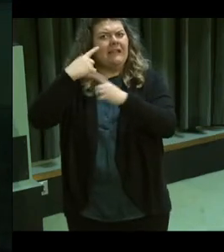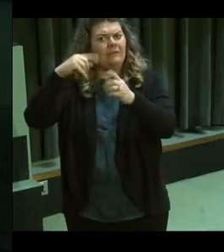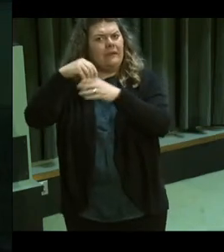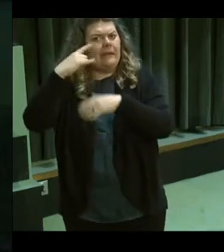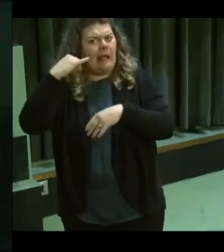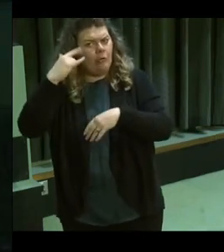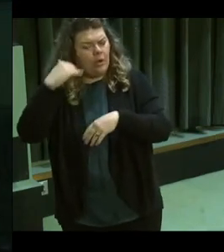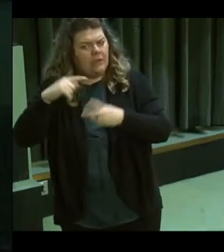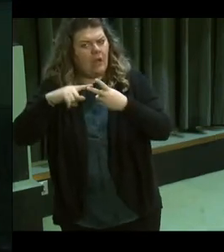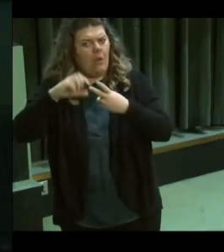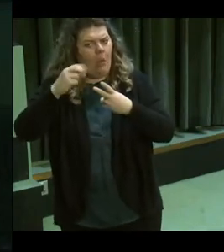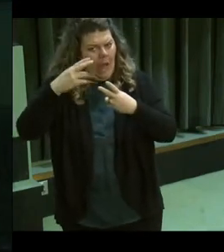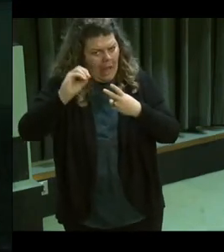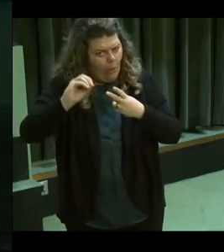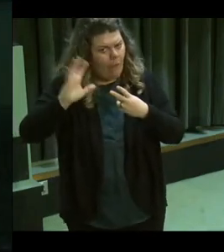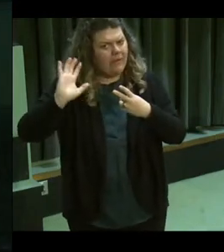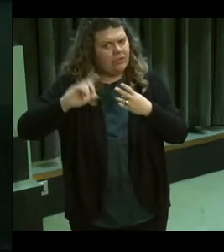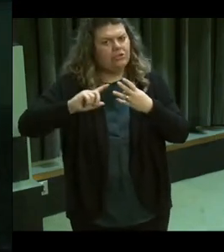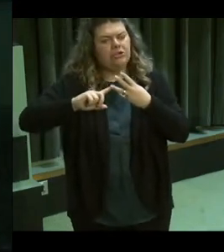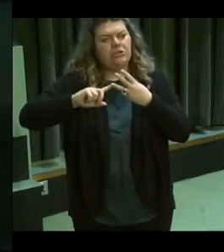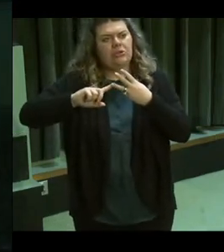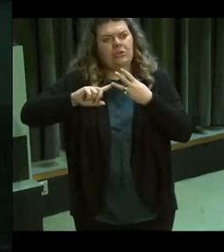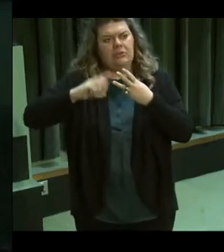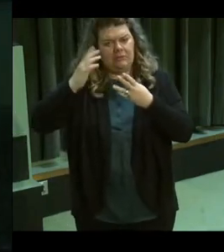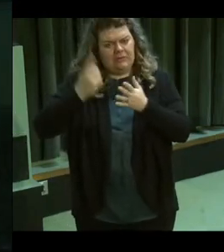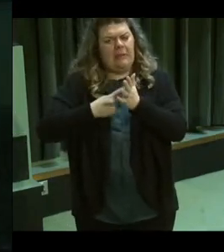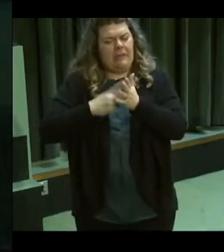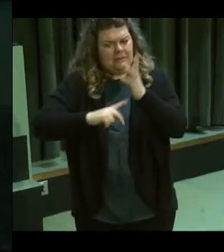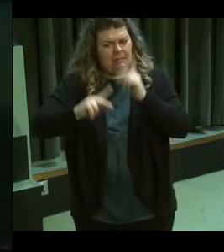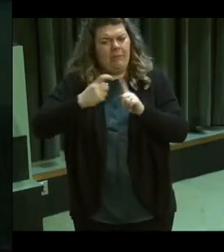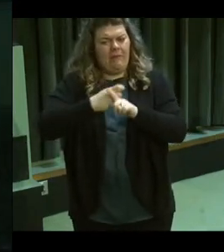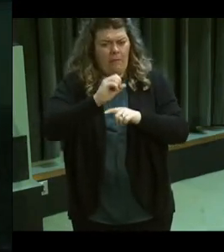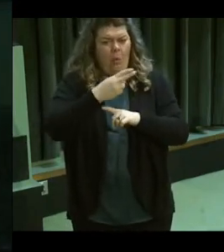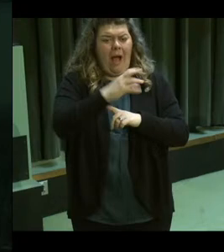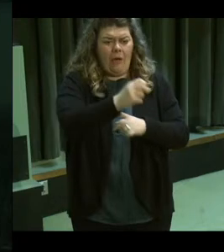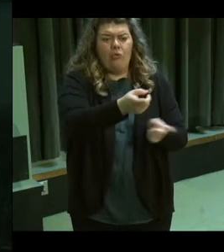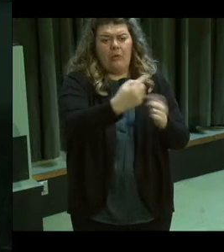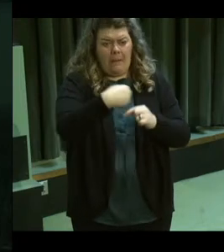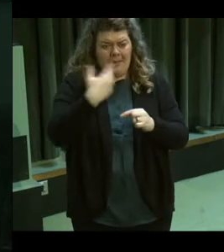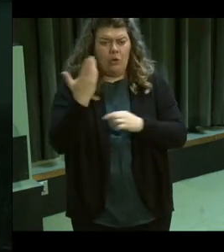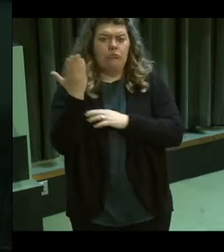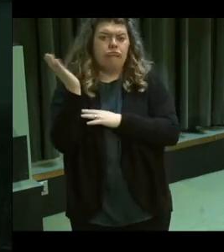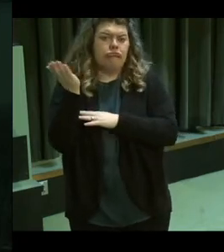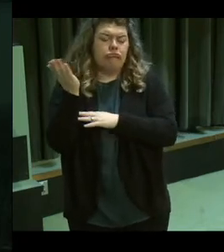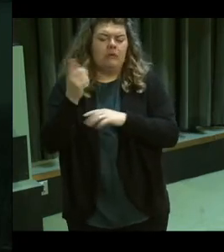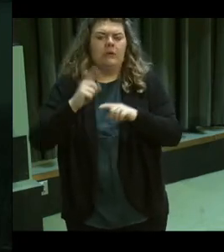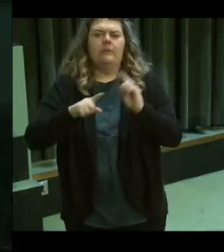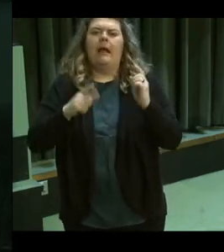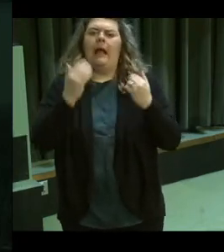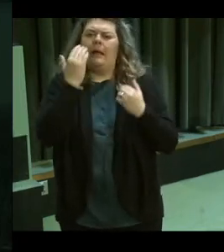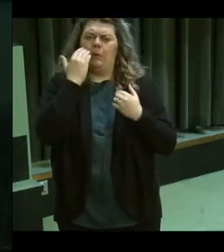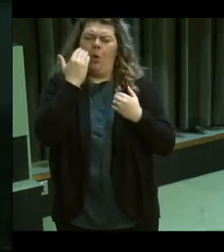California, and I believe in Ohio. So we sometimes have